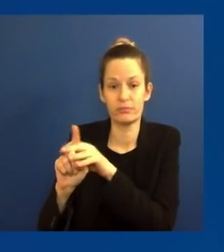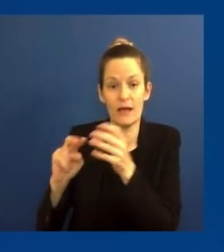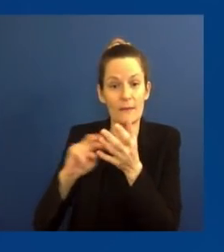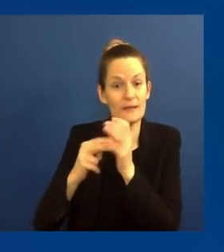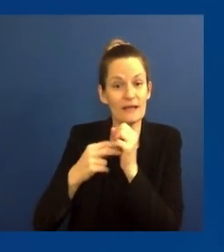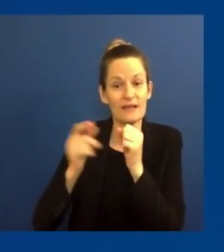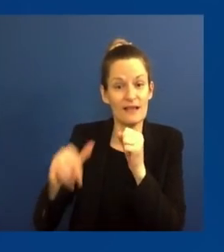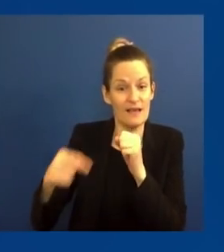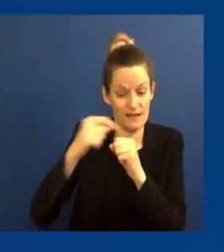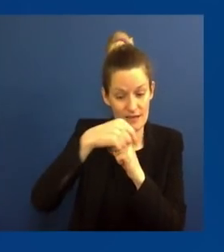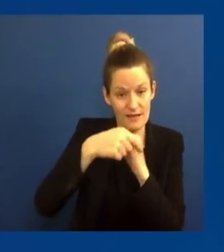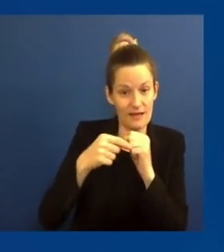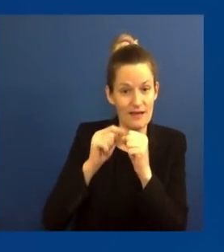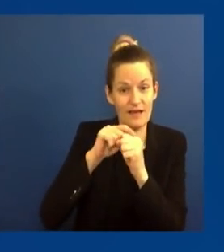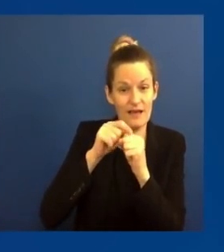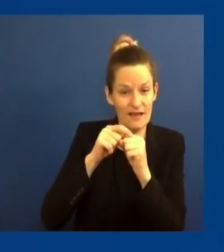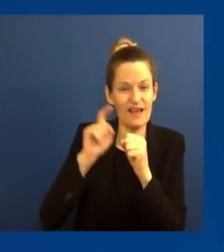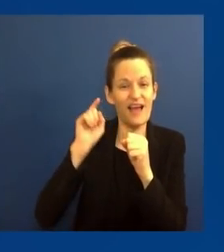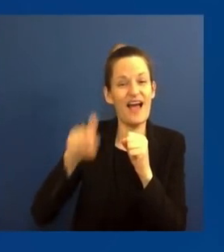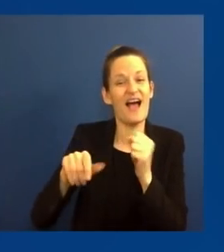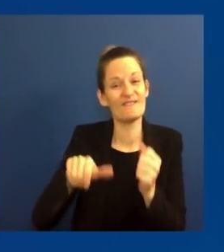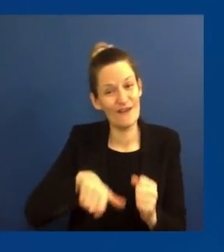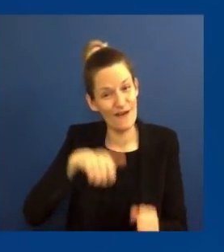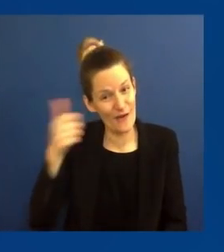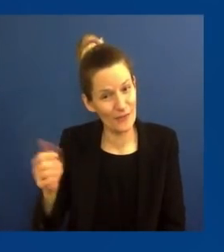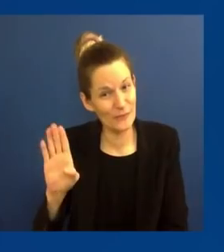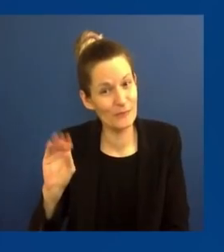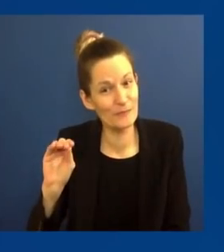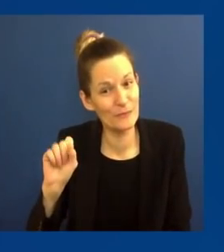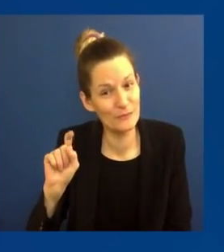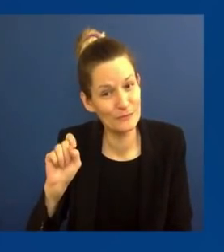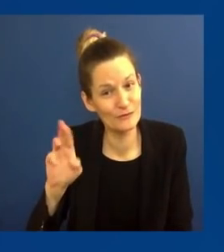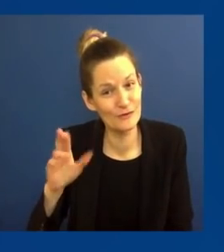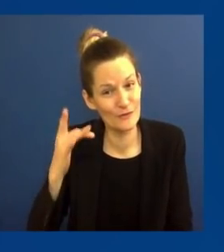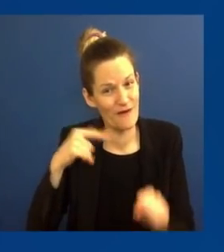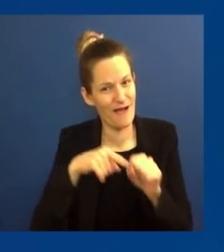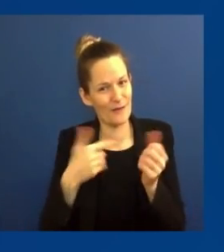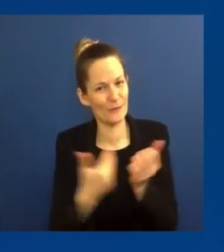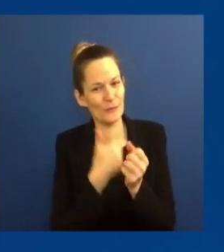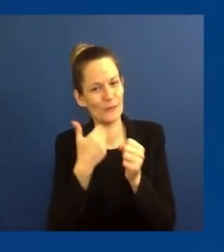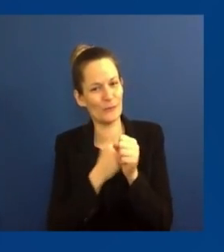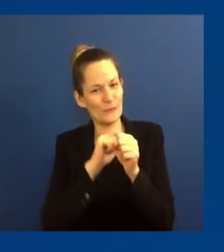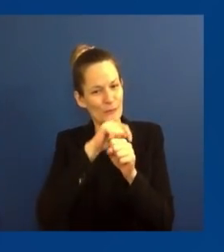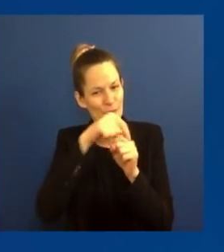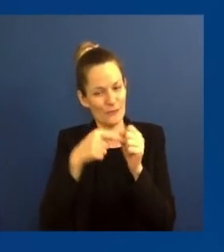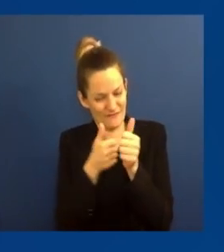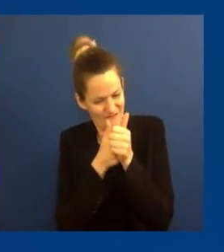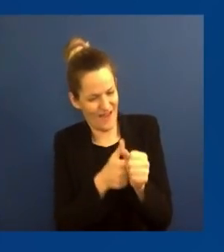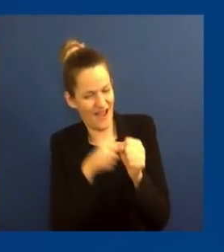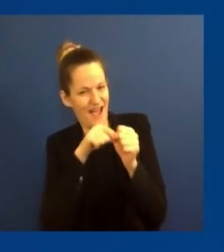should provide the protection that Jeff is talking about, where even a new variant, given the tools we have,